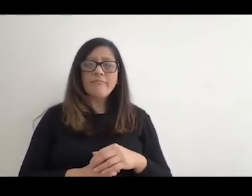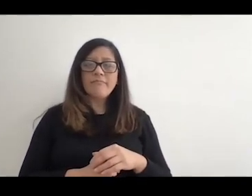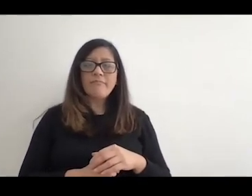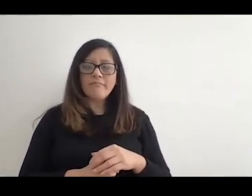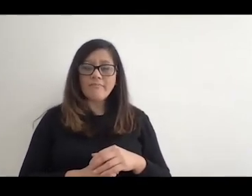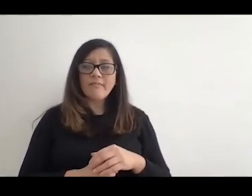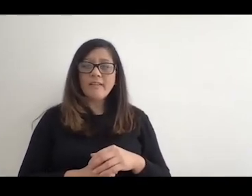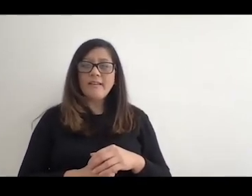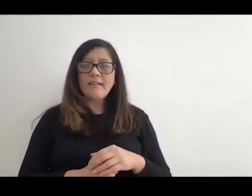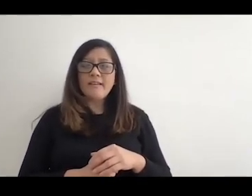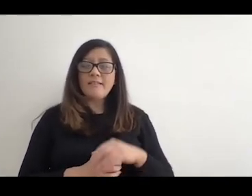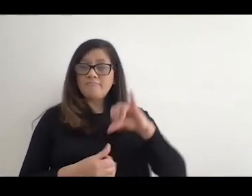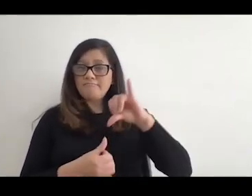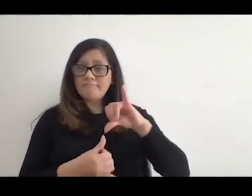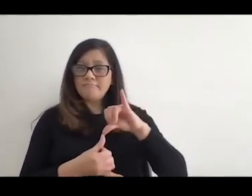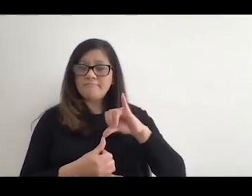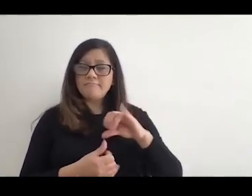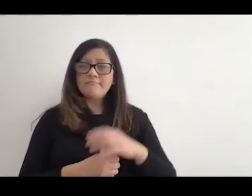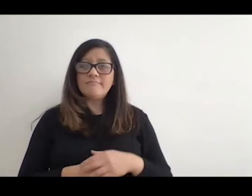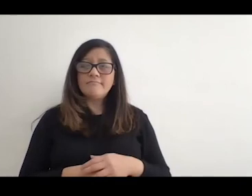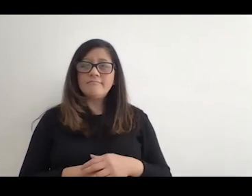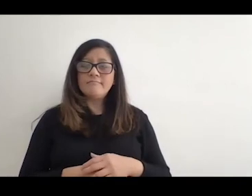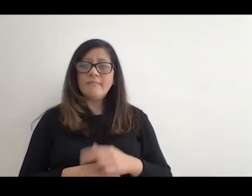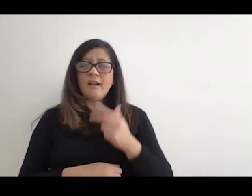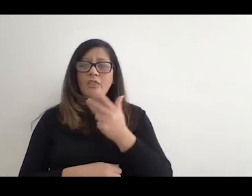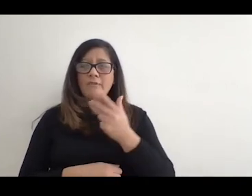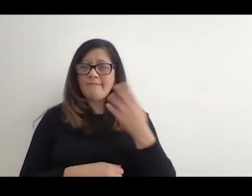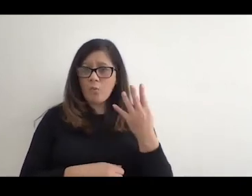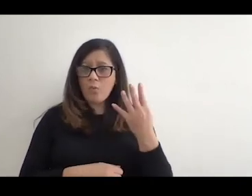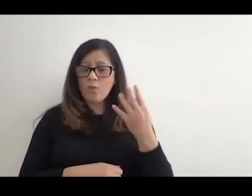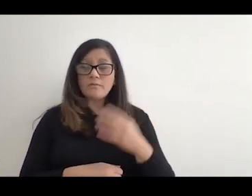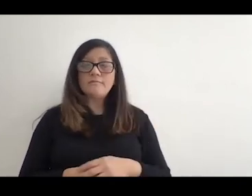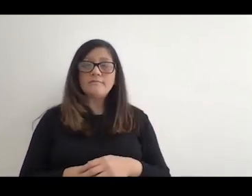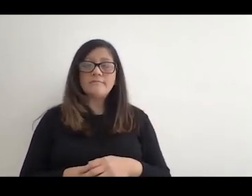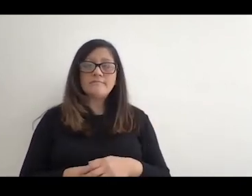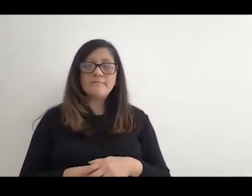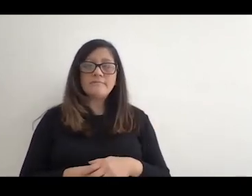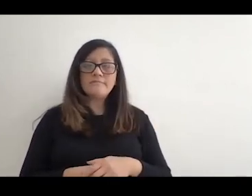She's 3 inches 3', 3' 4", I believe, and so her shoe size is the